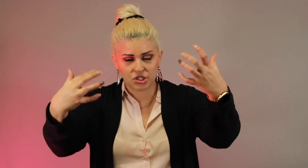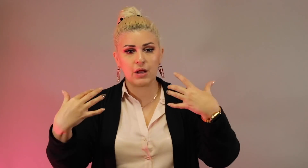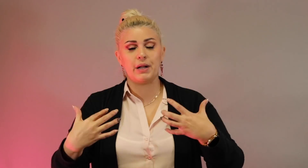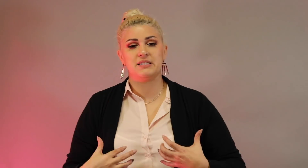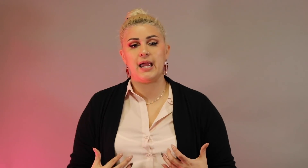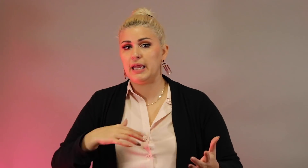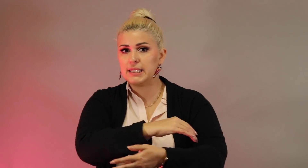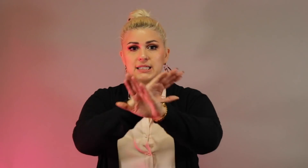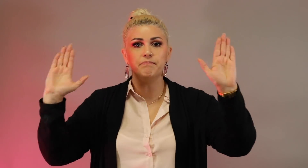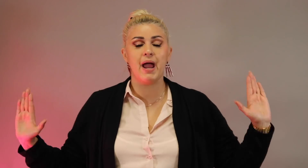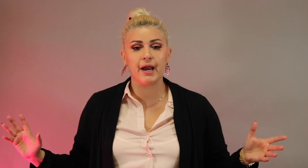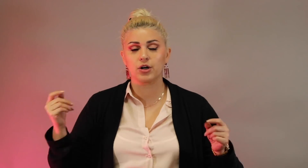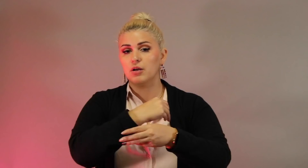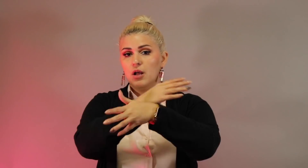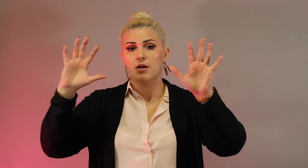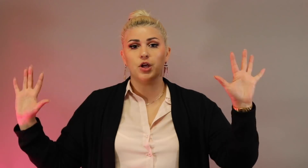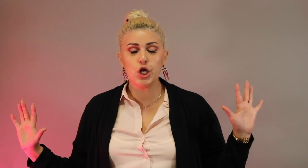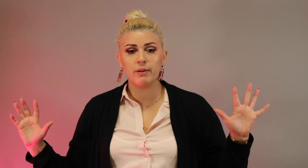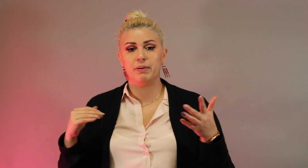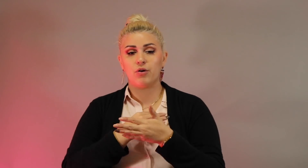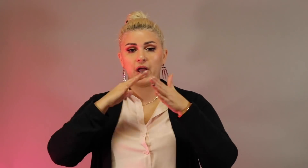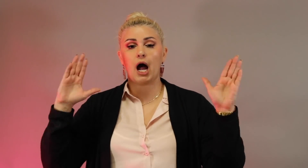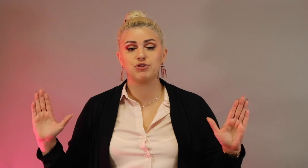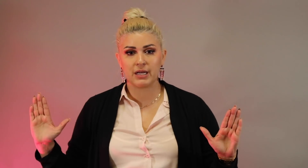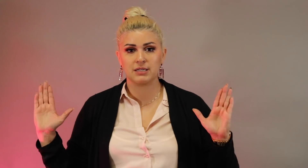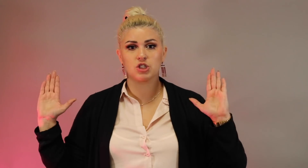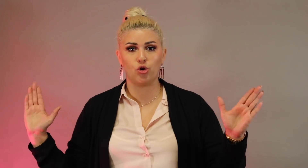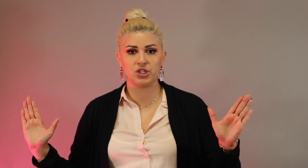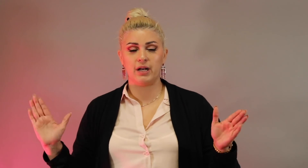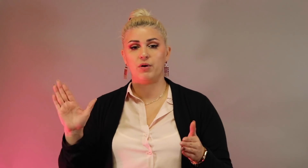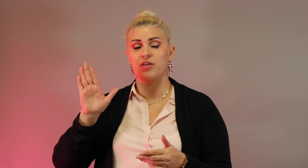You see what I'm saying, it doesn't matter the human being or the object associated with it,